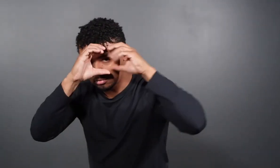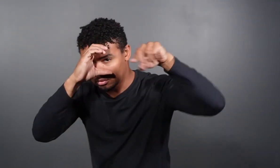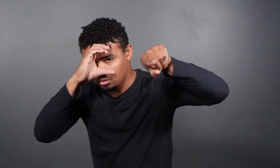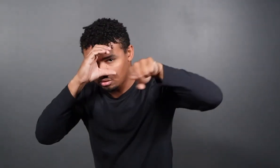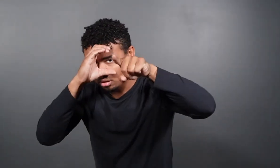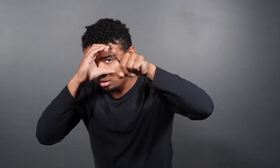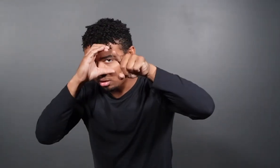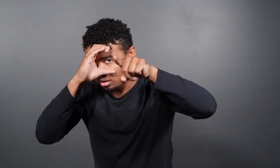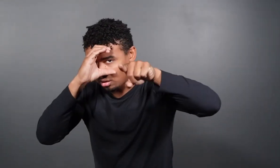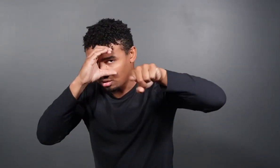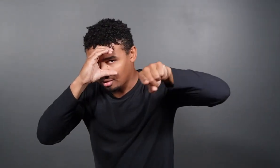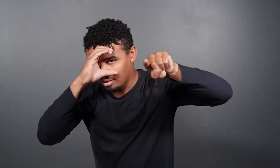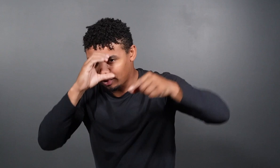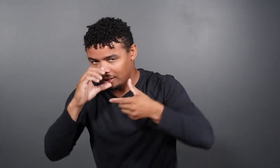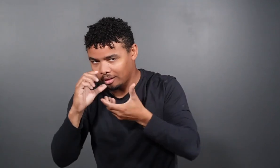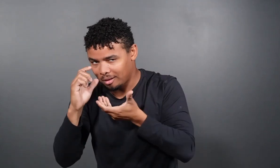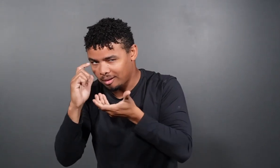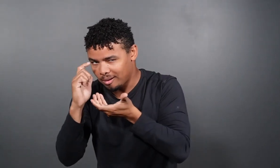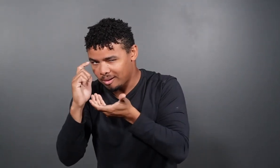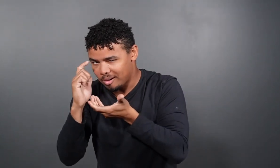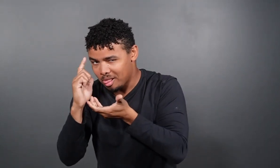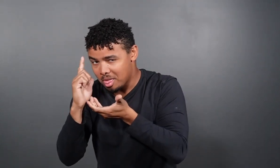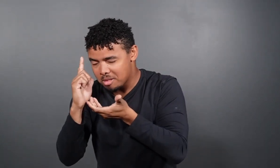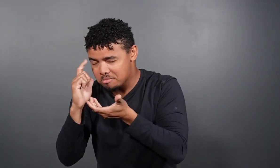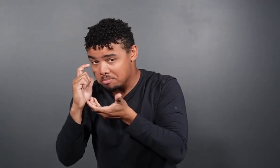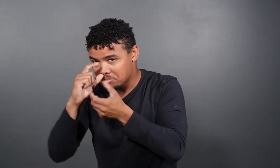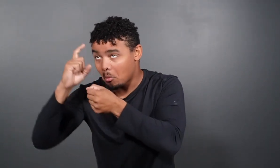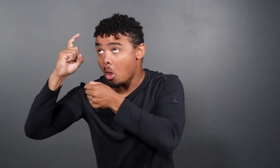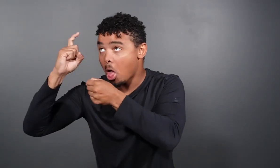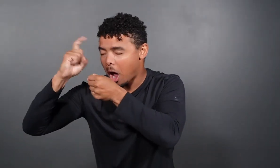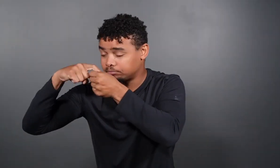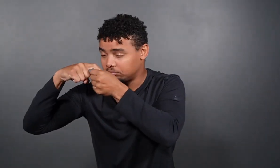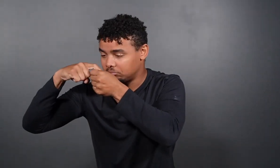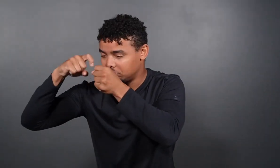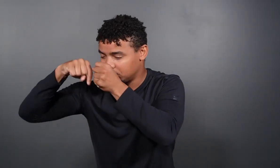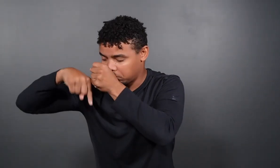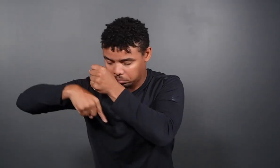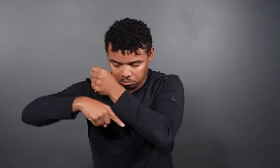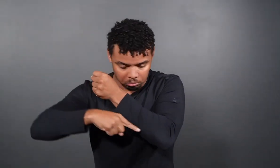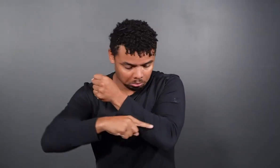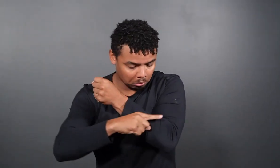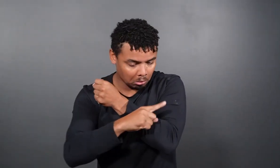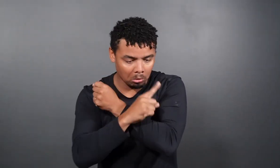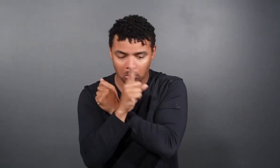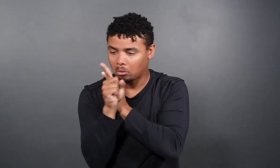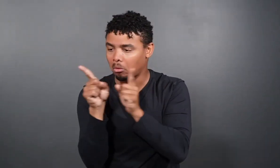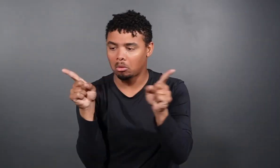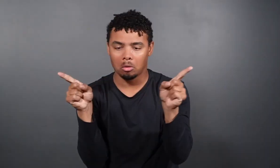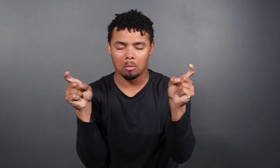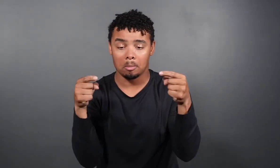framing it just so click! electrical signal sent along the wire